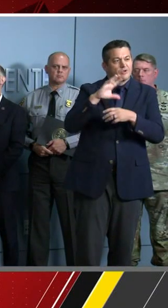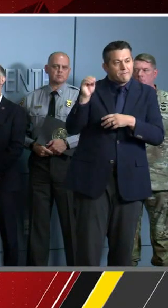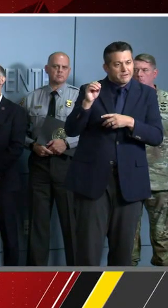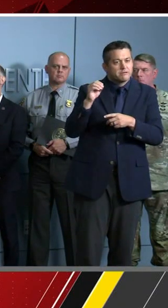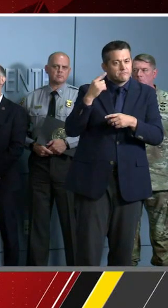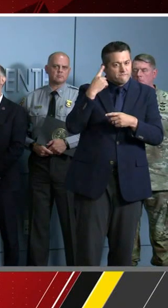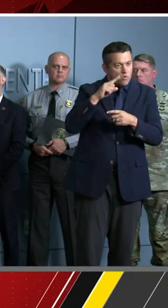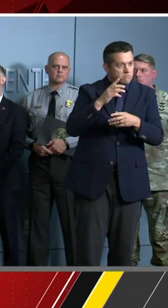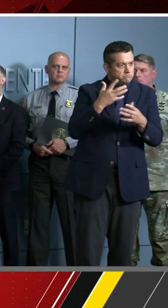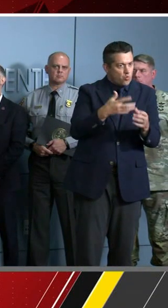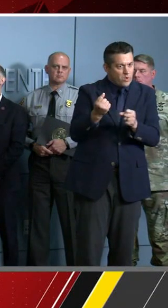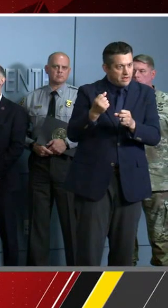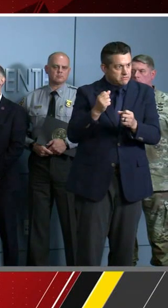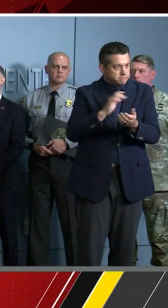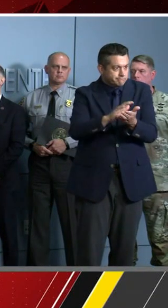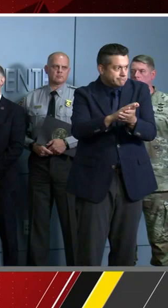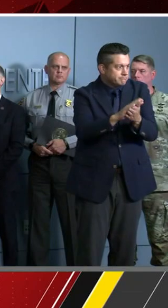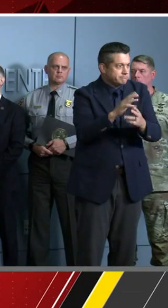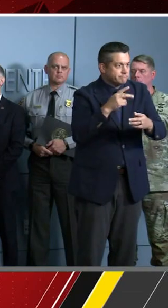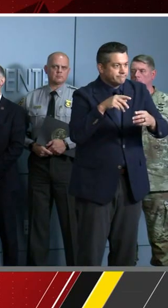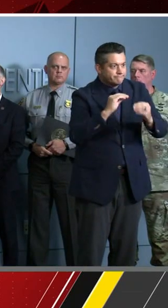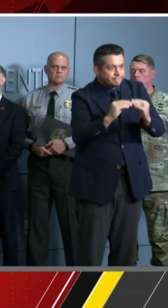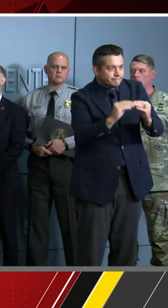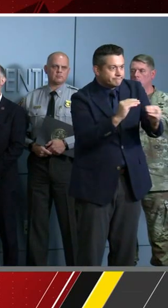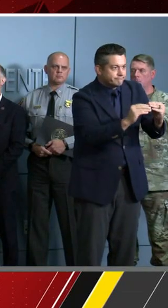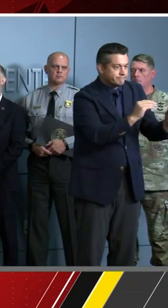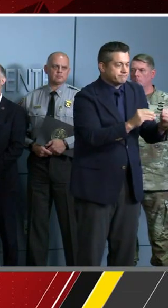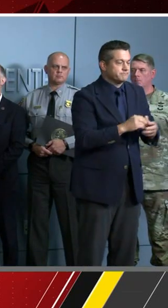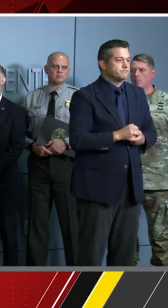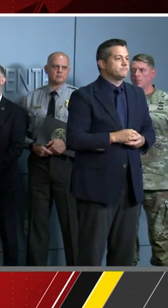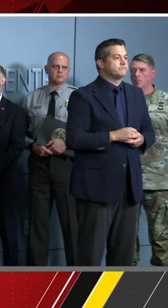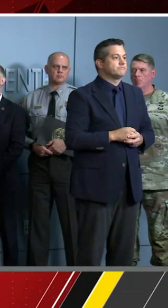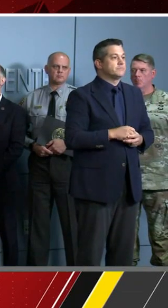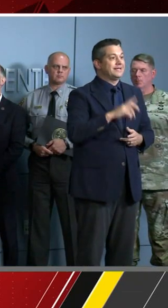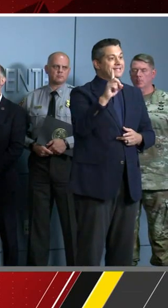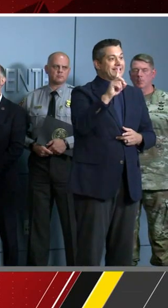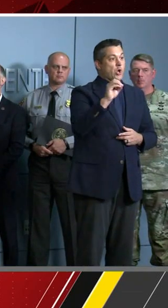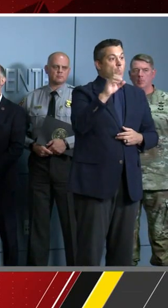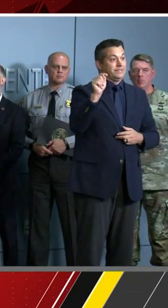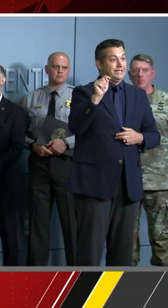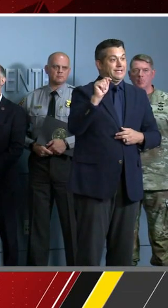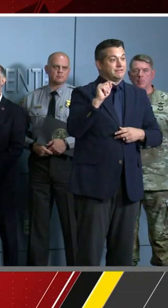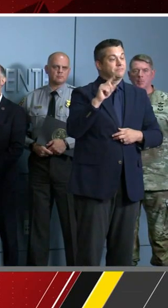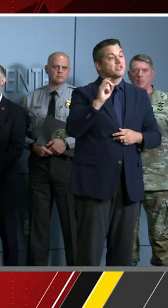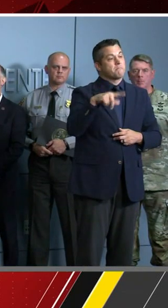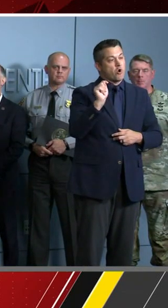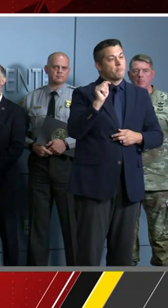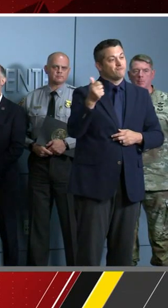of Transportation utilizes